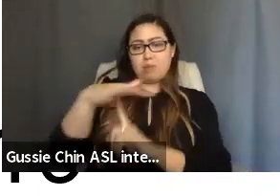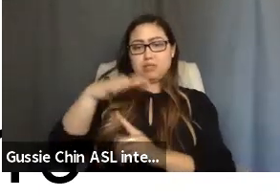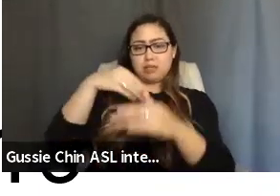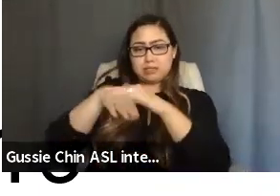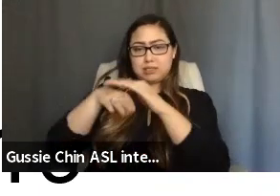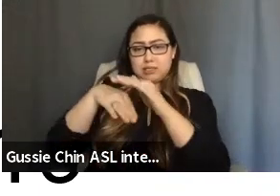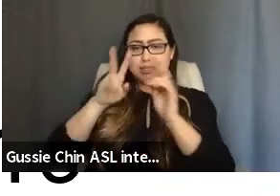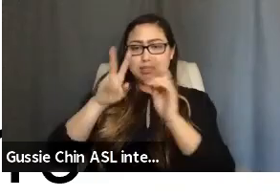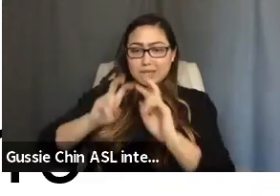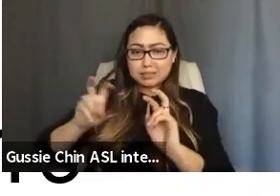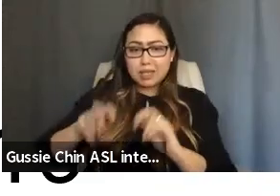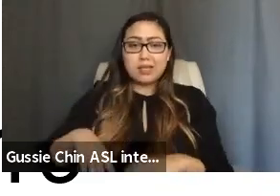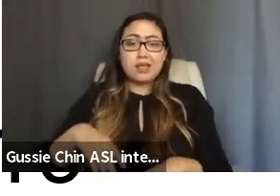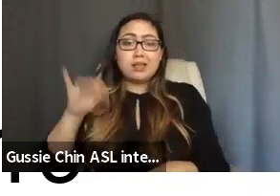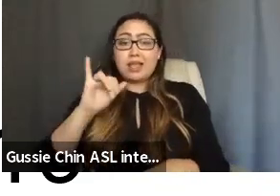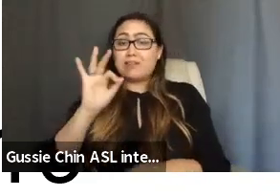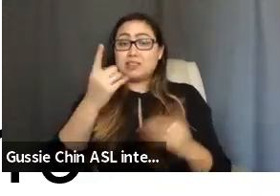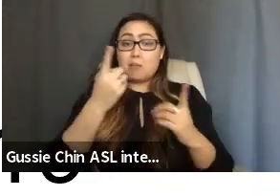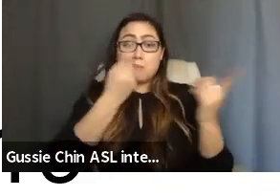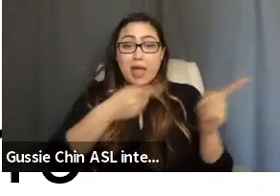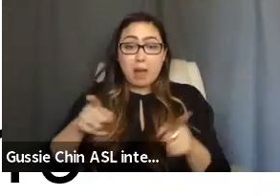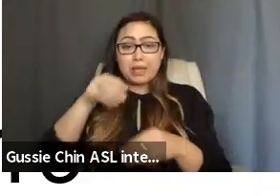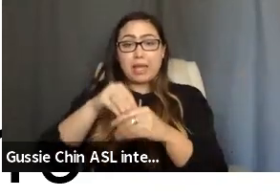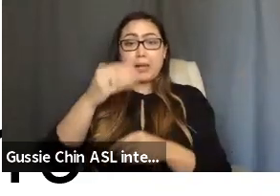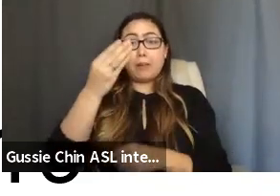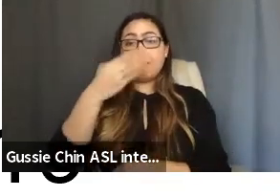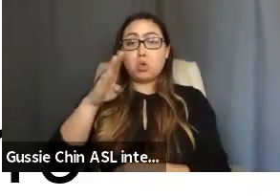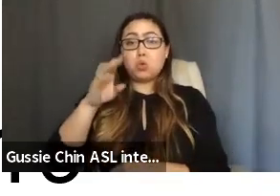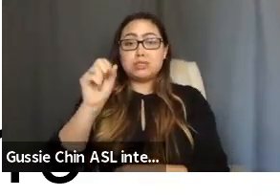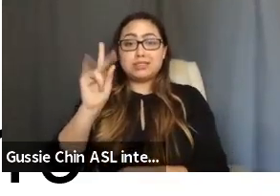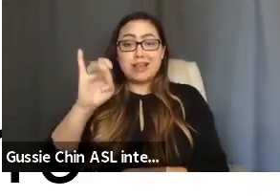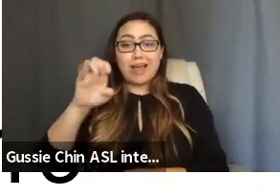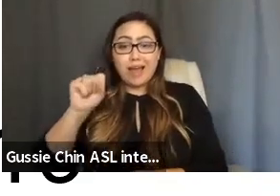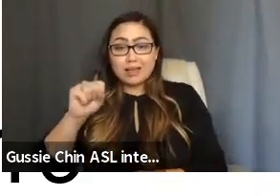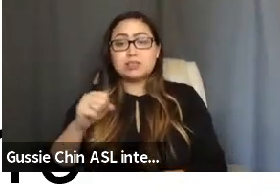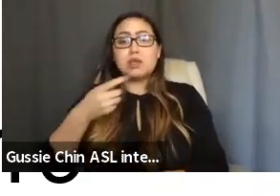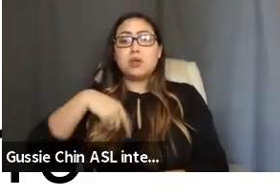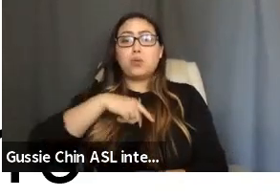responding or providing any services, that it's accessible. Some access and functional needs